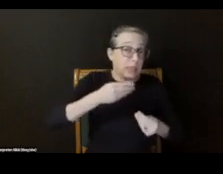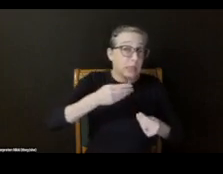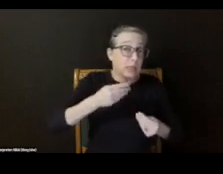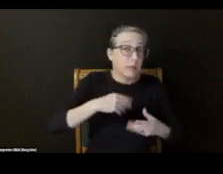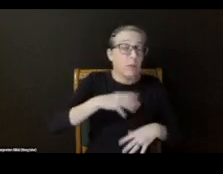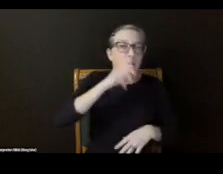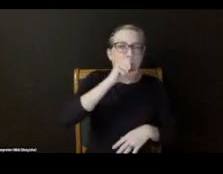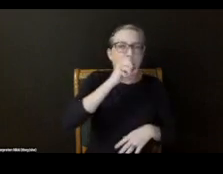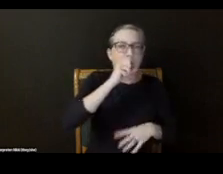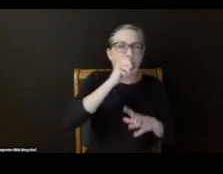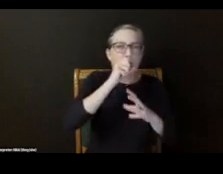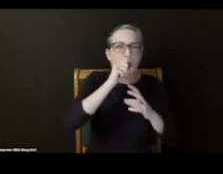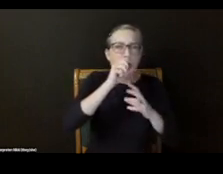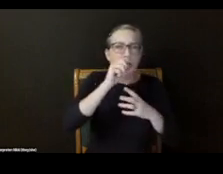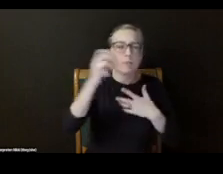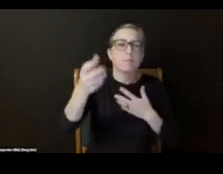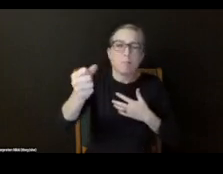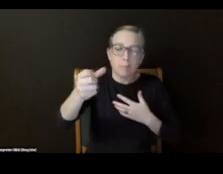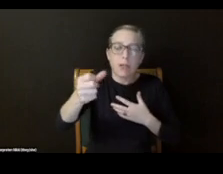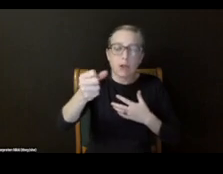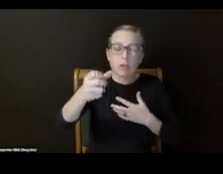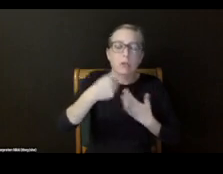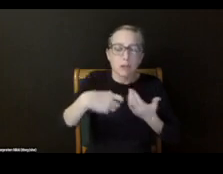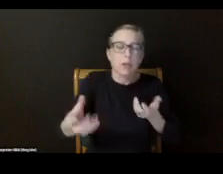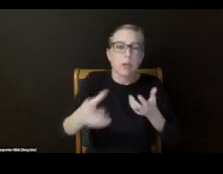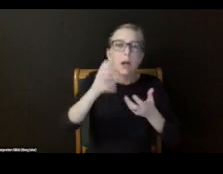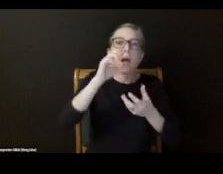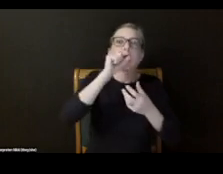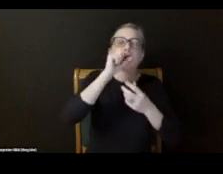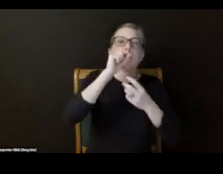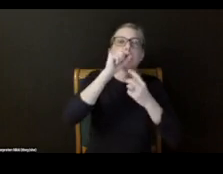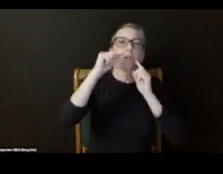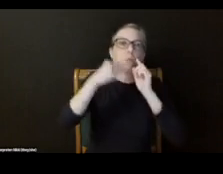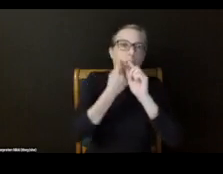if we feed her milk through the eye dropper and have